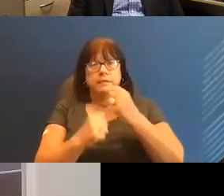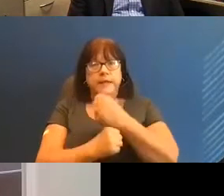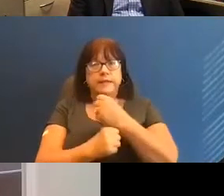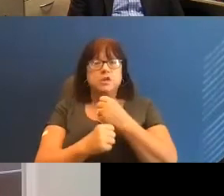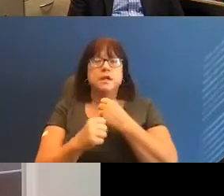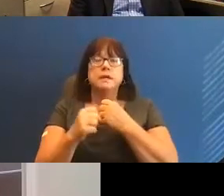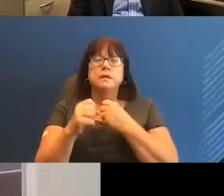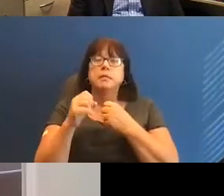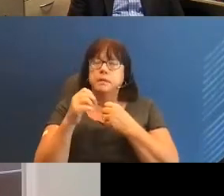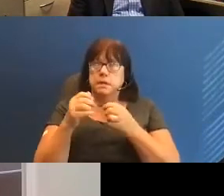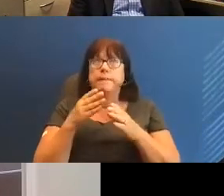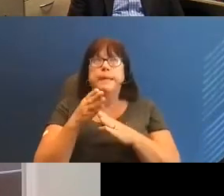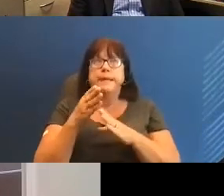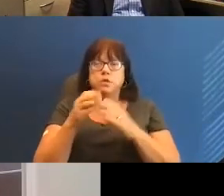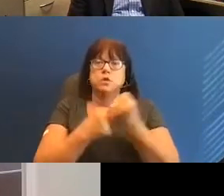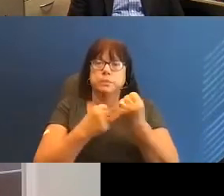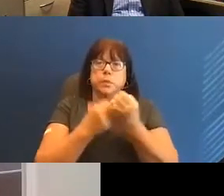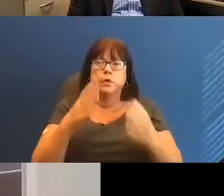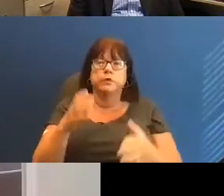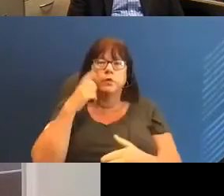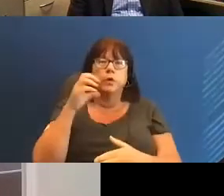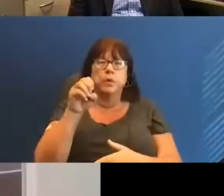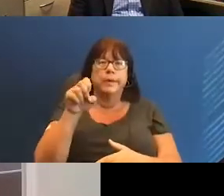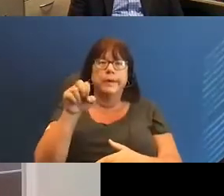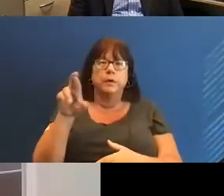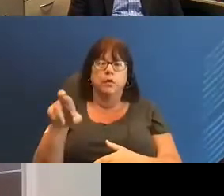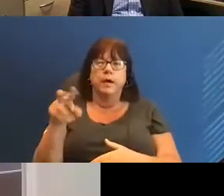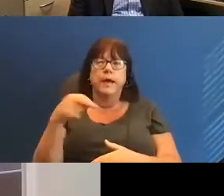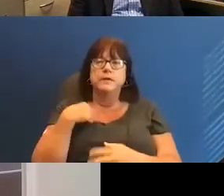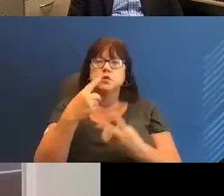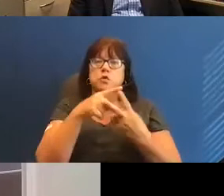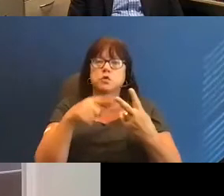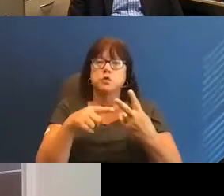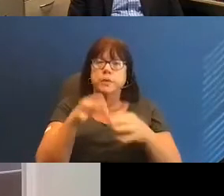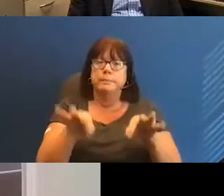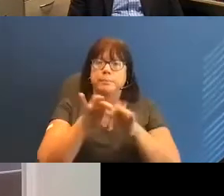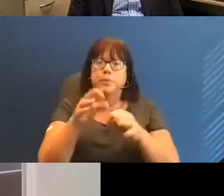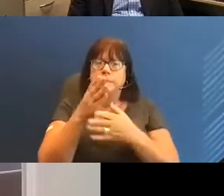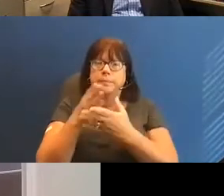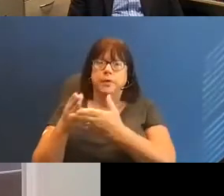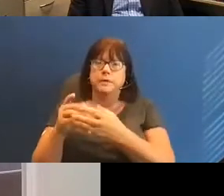supporter of our efforts it has two important aspects first OER or materials are teaching